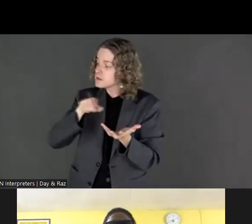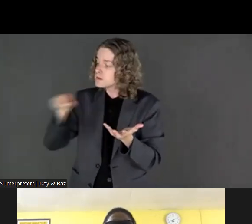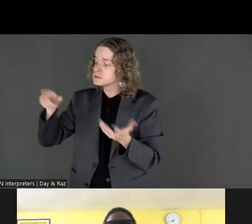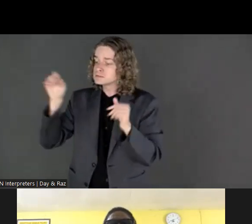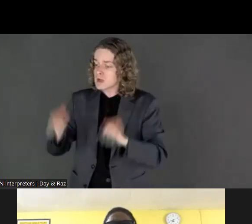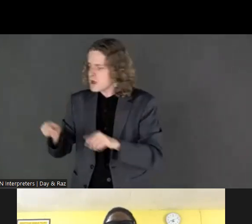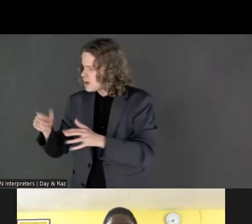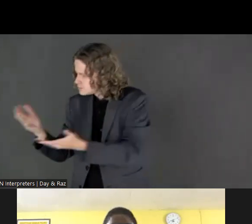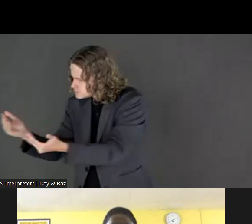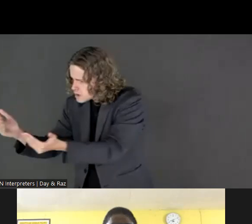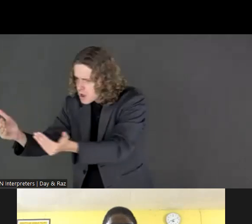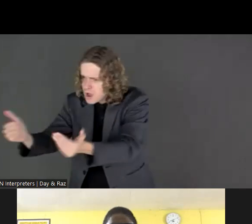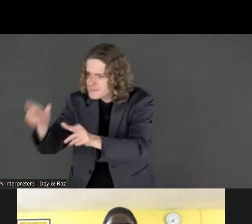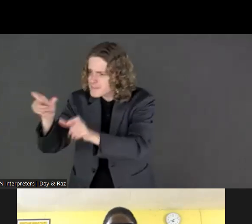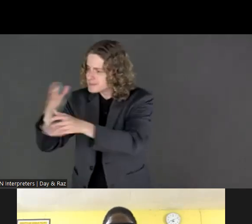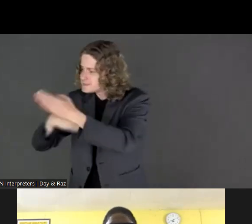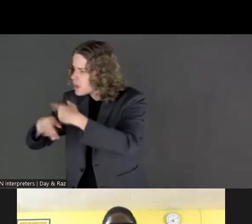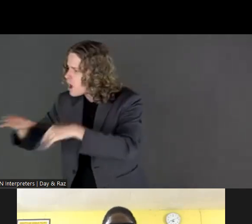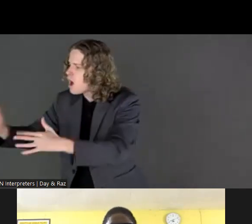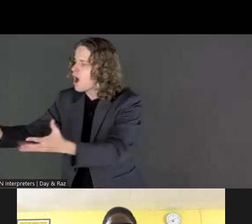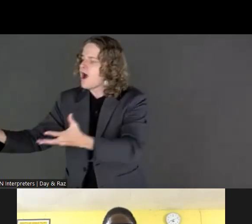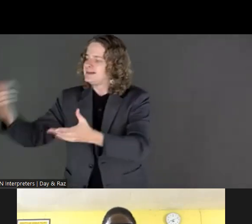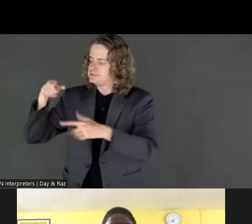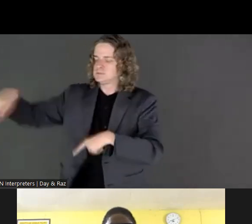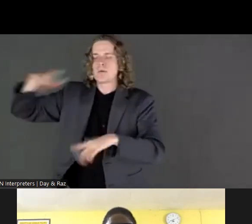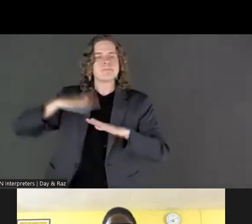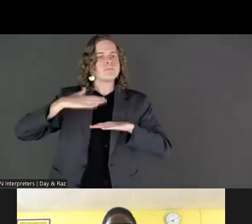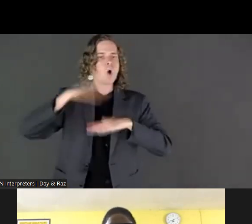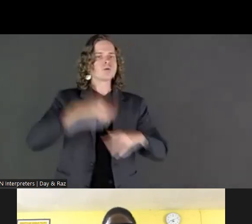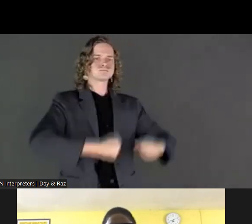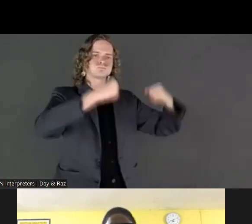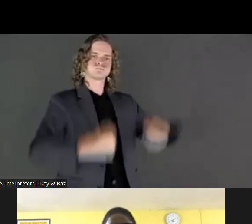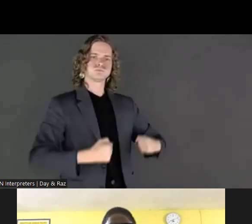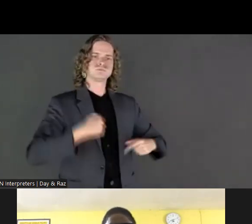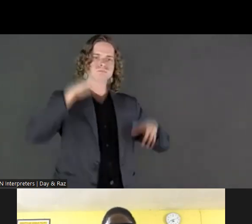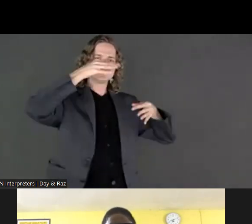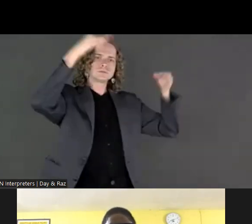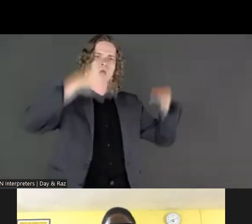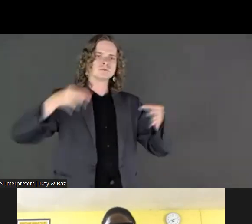making. Let me close here by saying that one of the keys to localization is to shift power